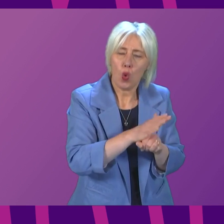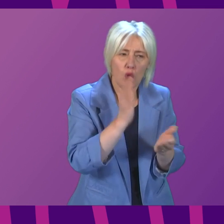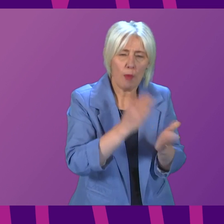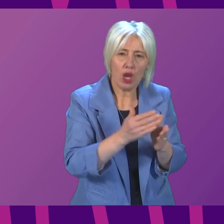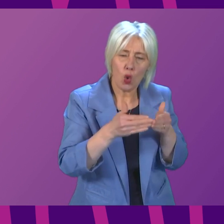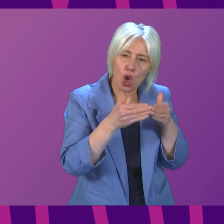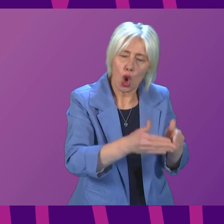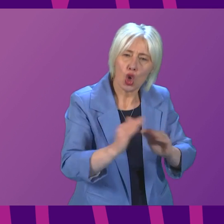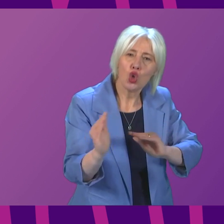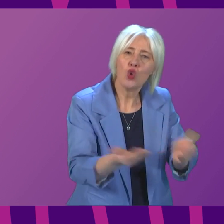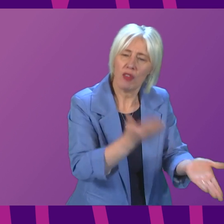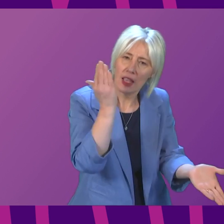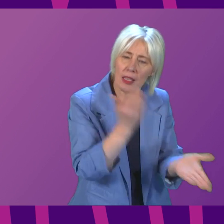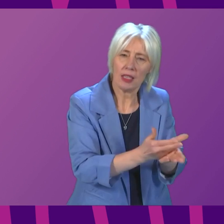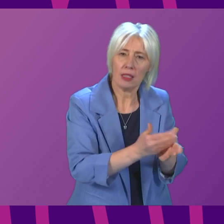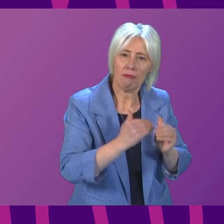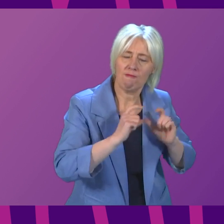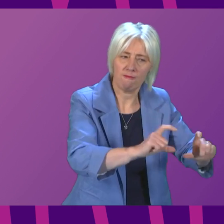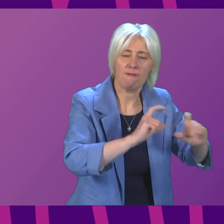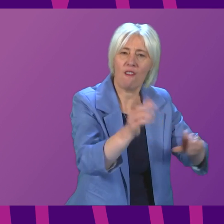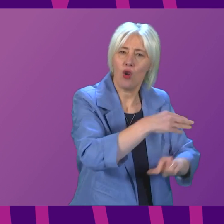I take the opportunity to thank them for all their efforts.